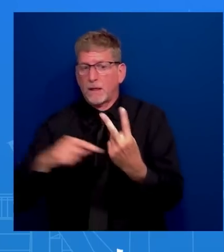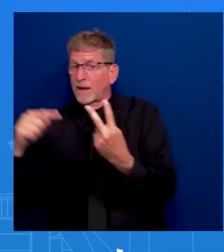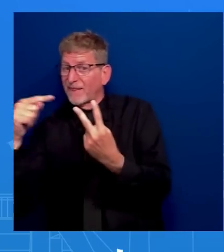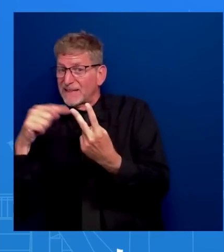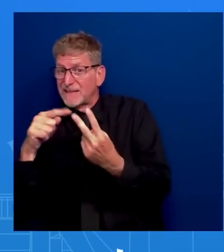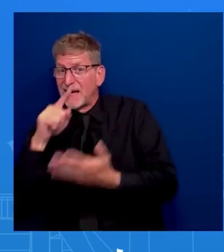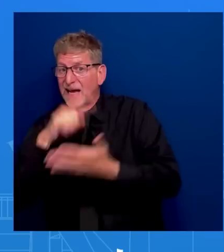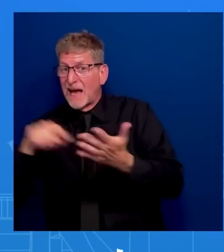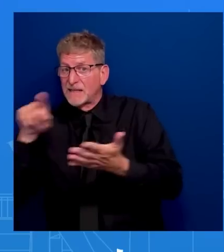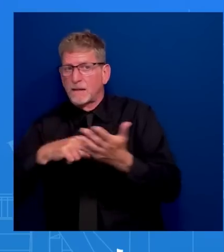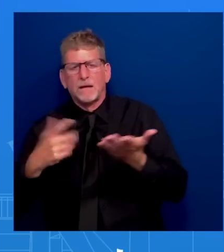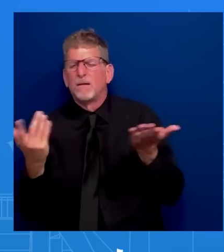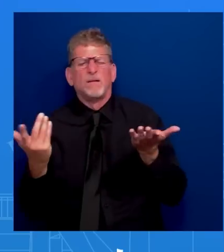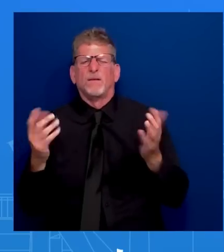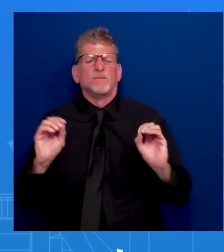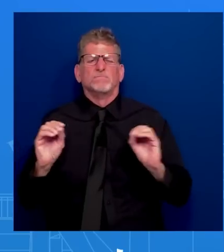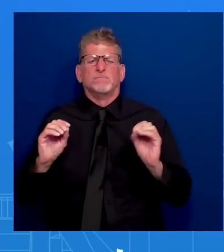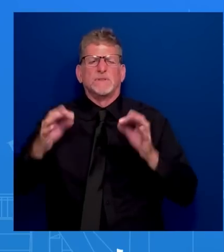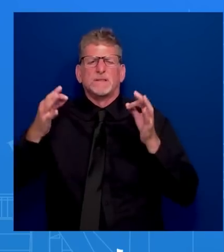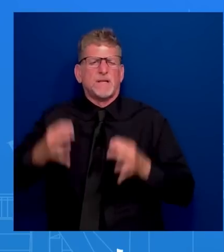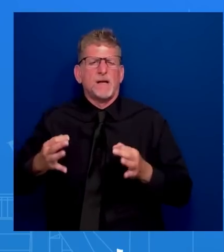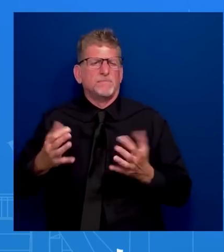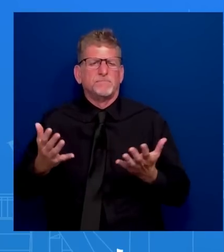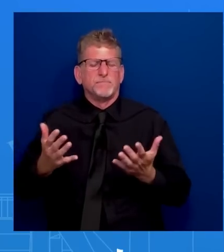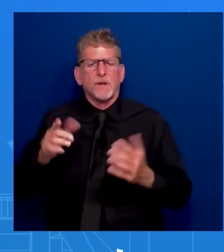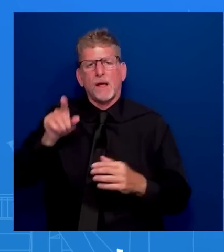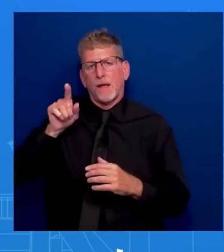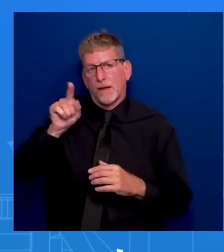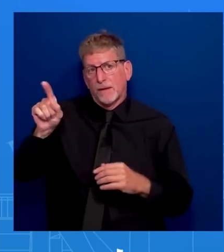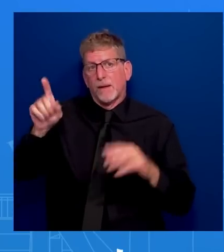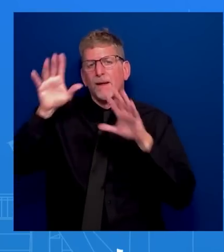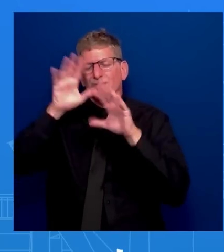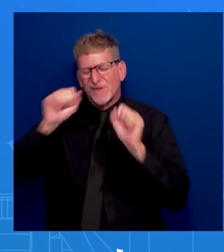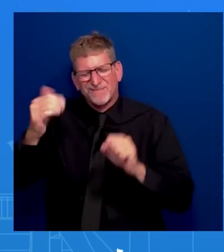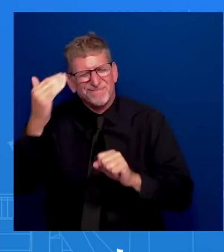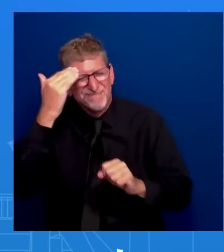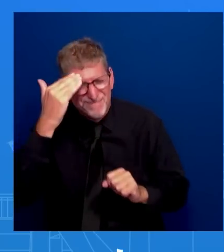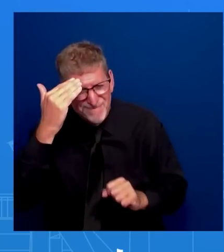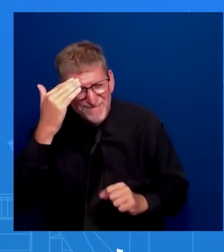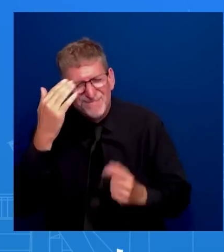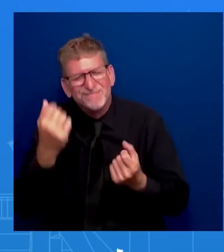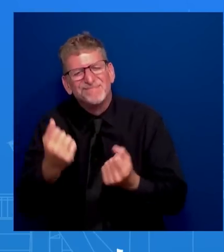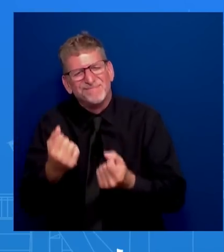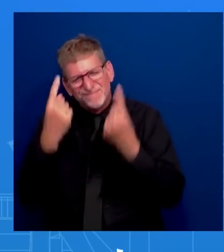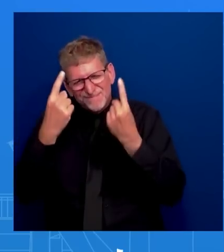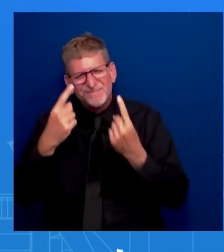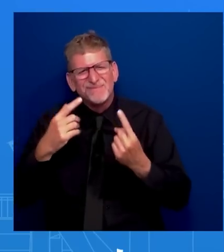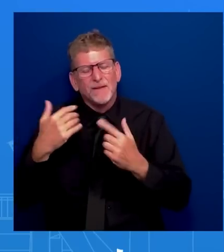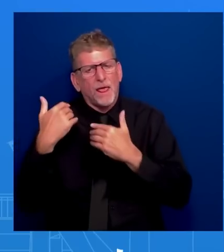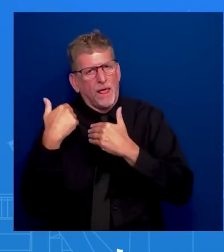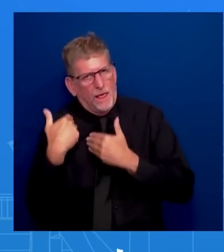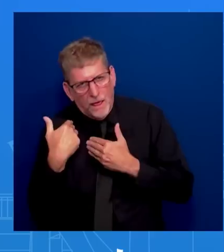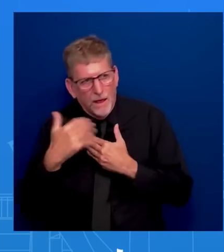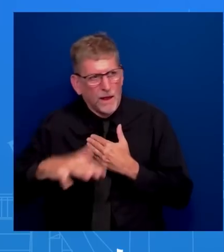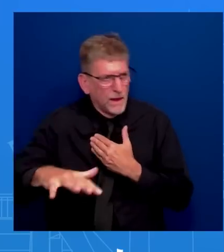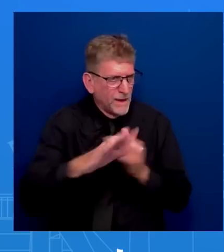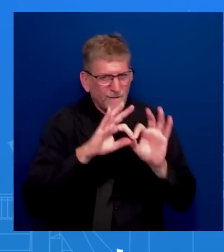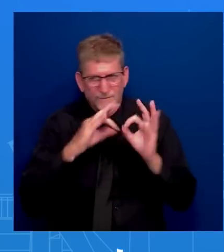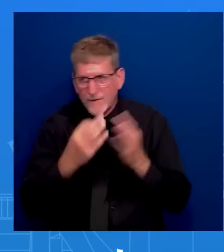And we're just going to continue to assess our options for cancellations. So, no decisions have been made on that yesterday